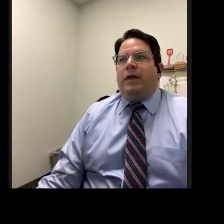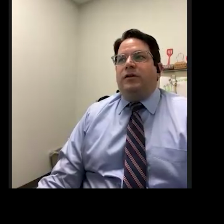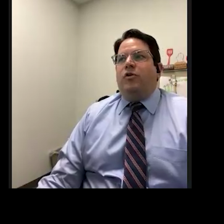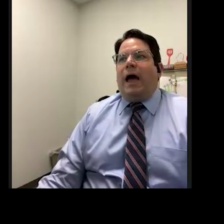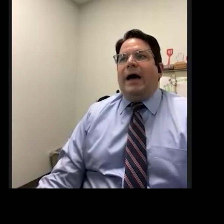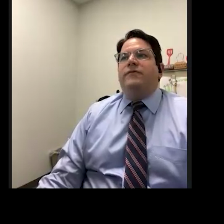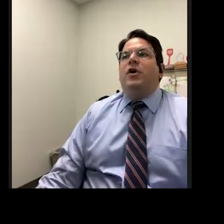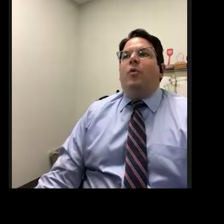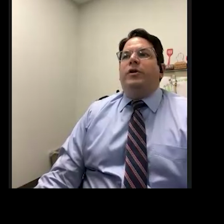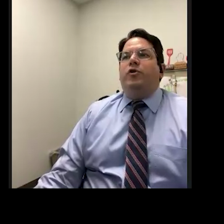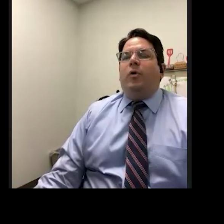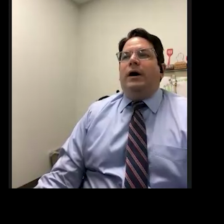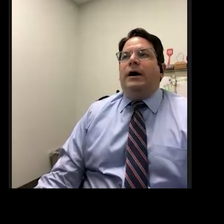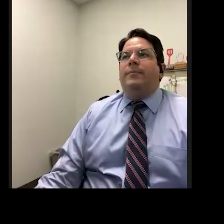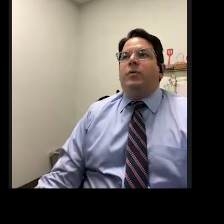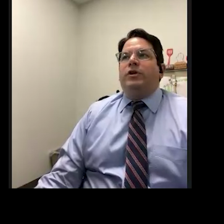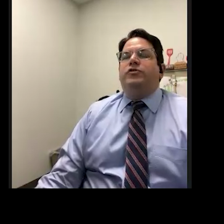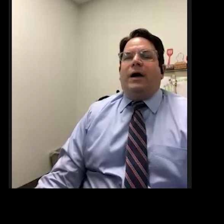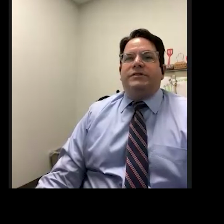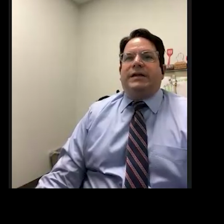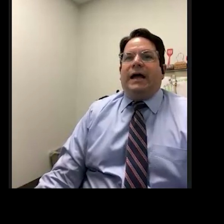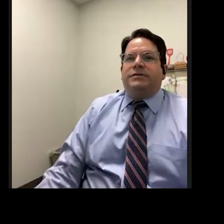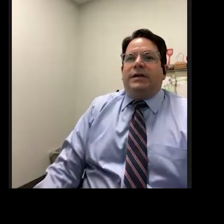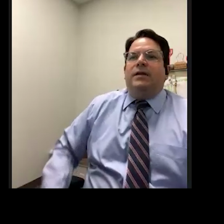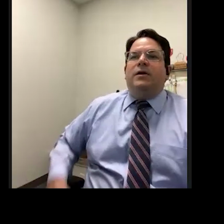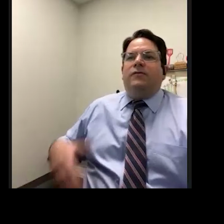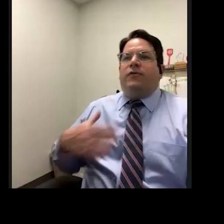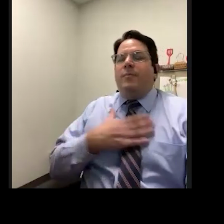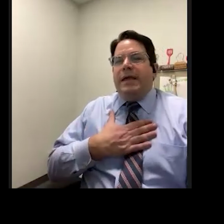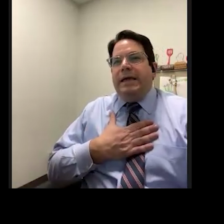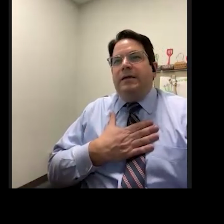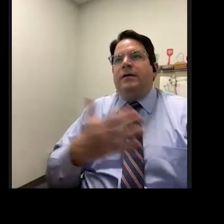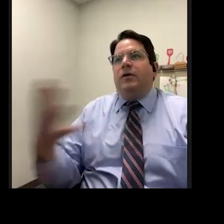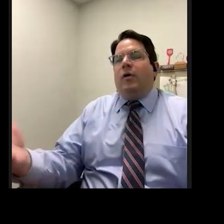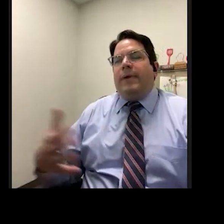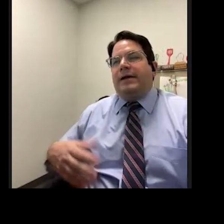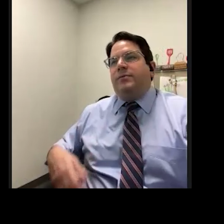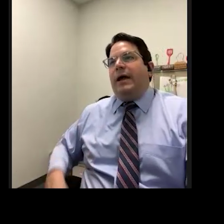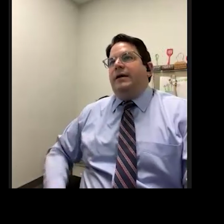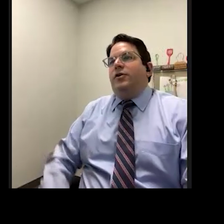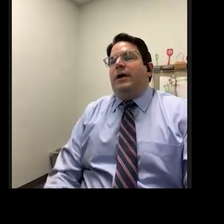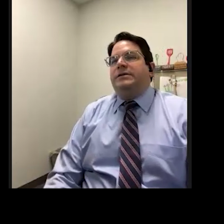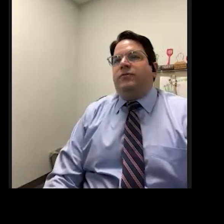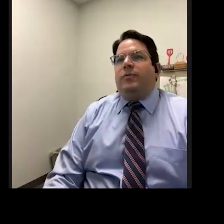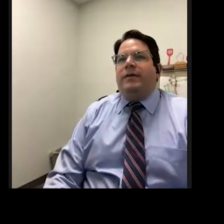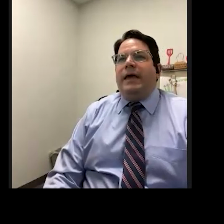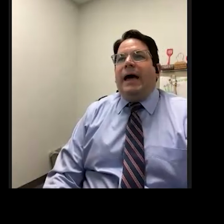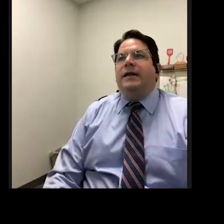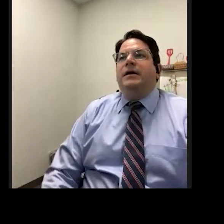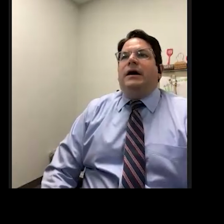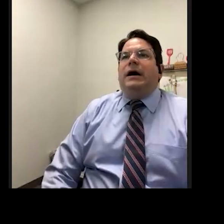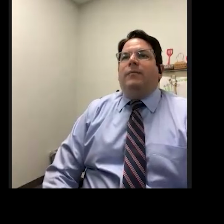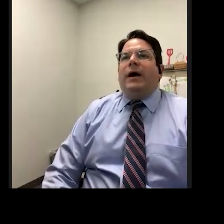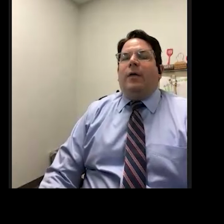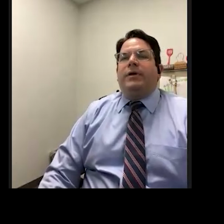that you have when you do have these accounts. And then for me, going back to my anecdote with my dad,